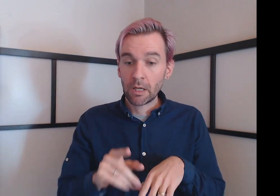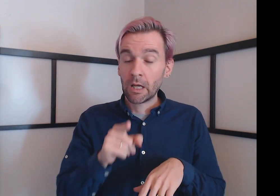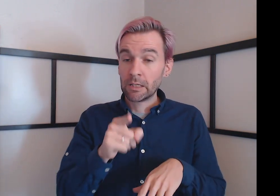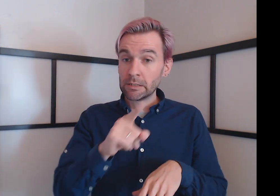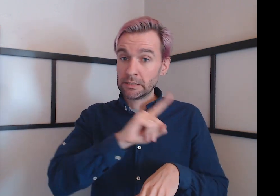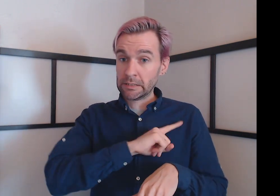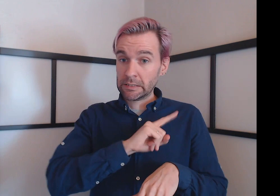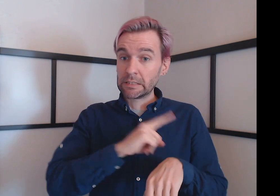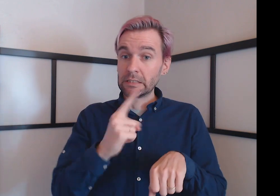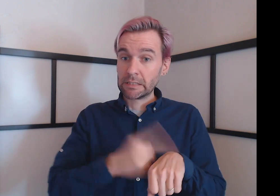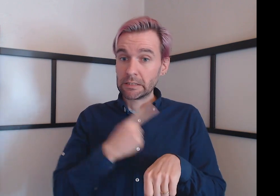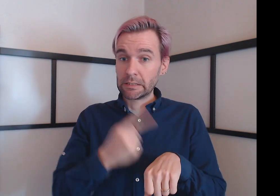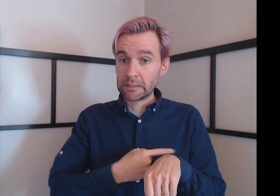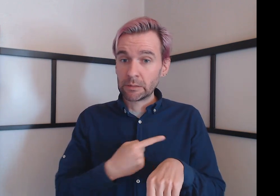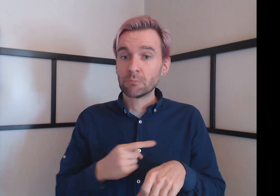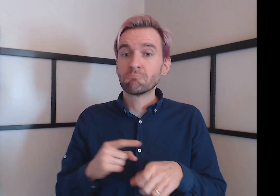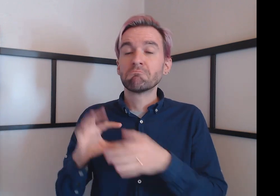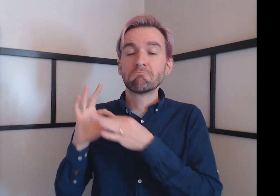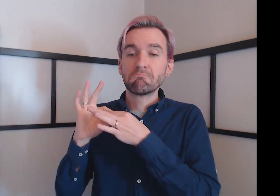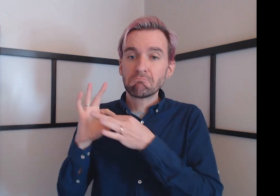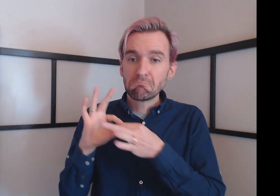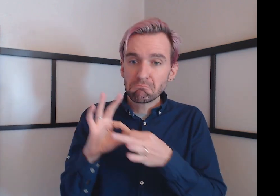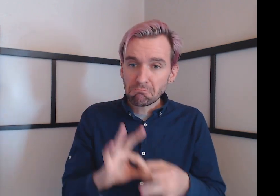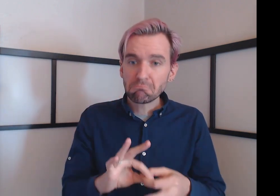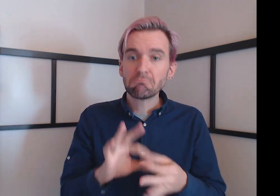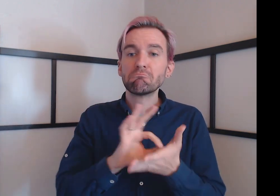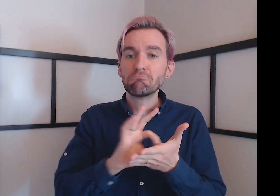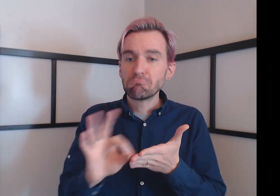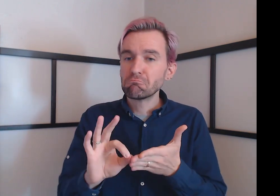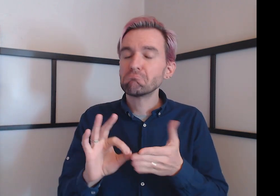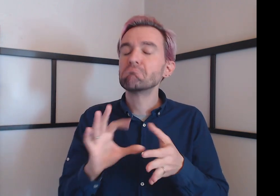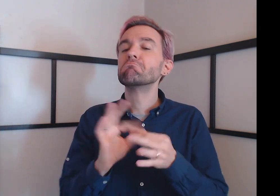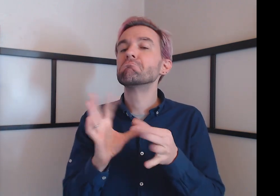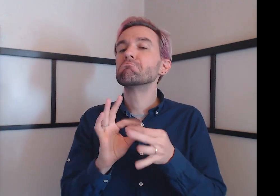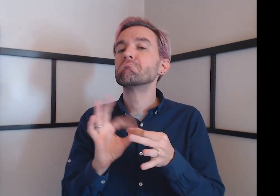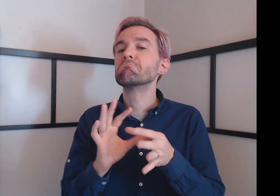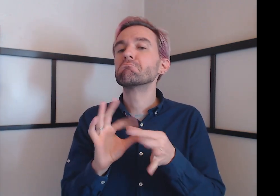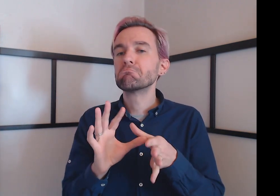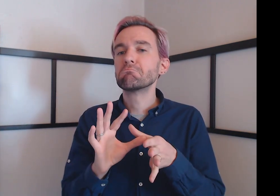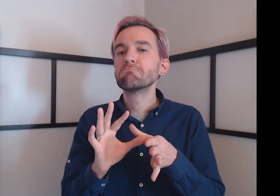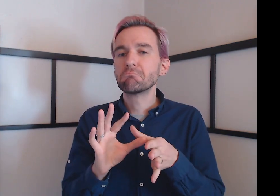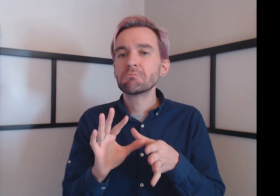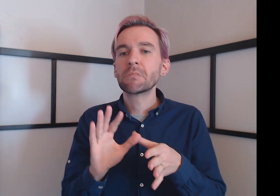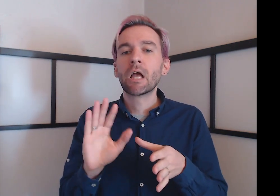And feel free to sign in the way that you’re used to (i.e. don’t try to use all variations all the time).